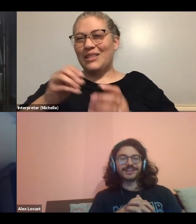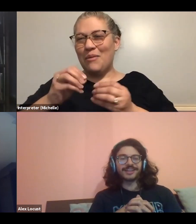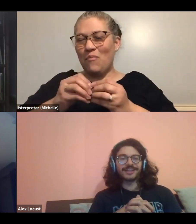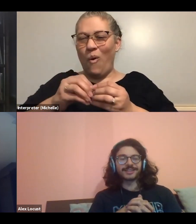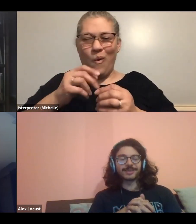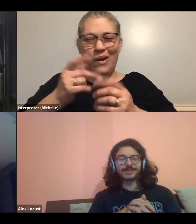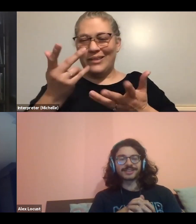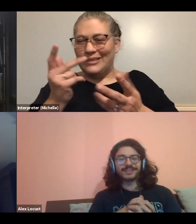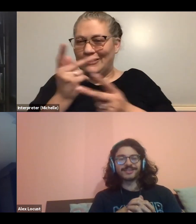Hello.